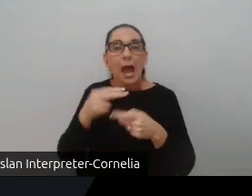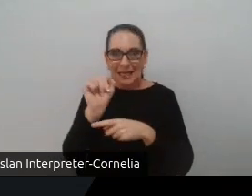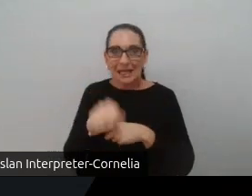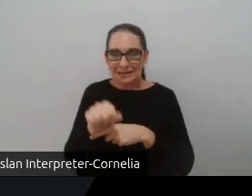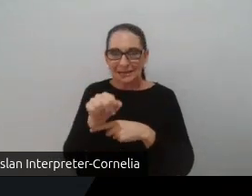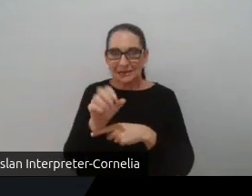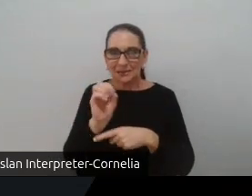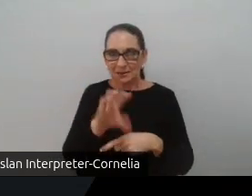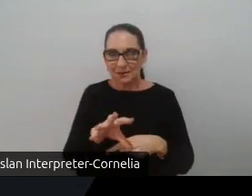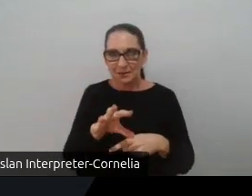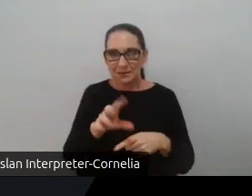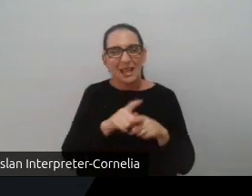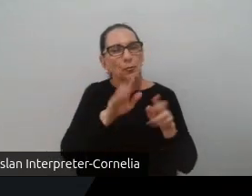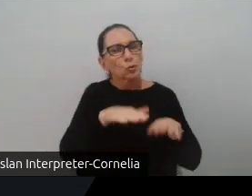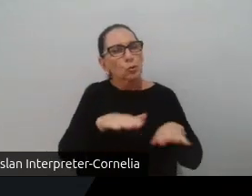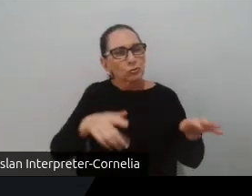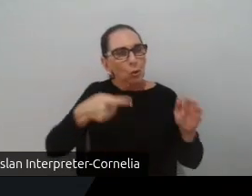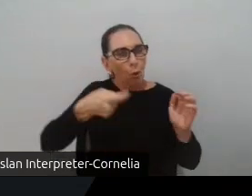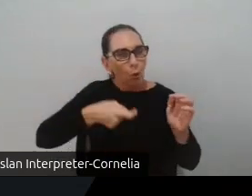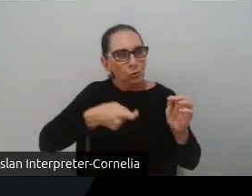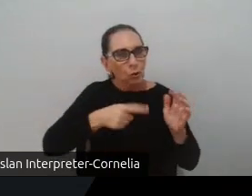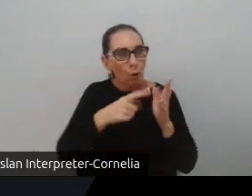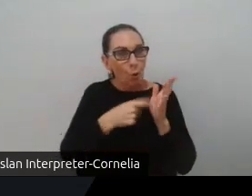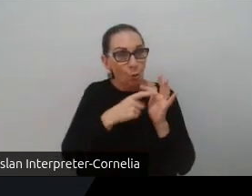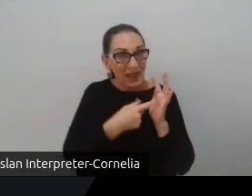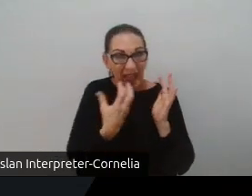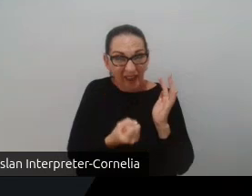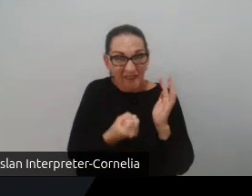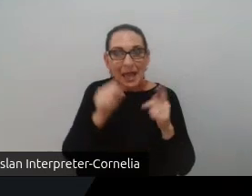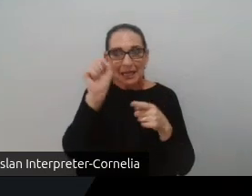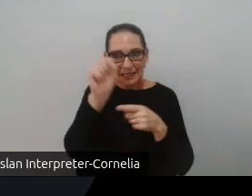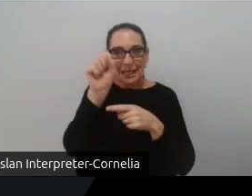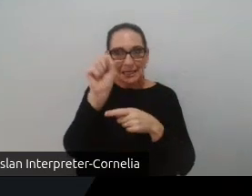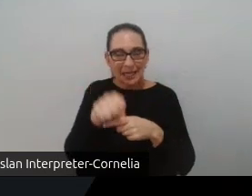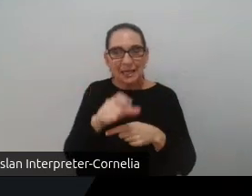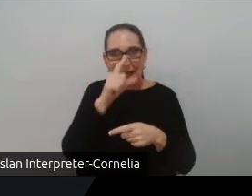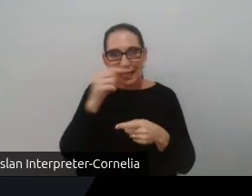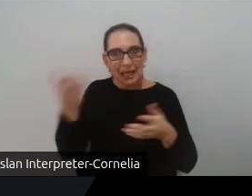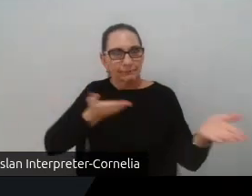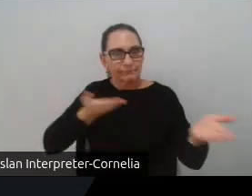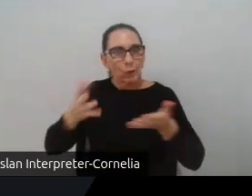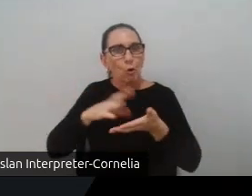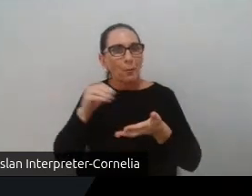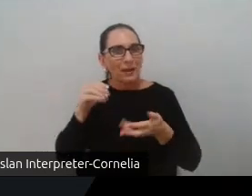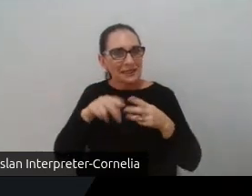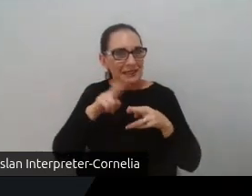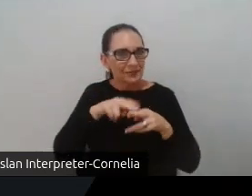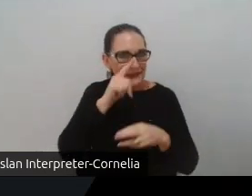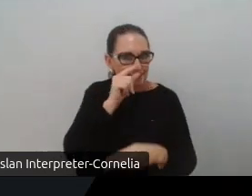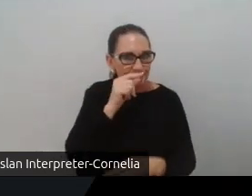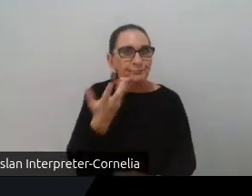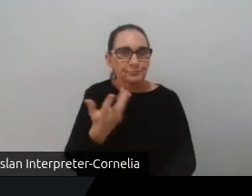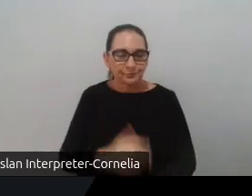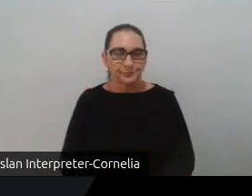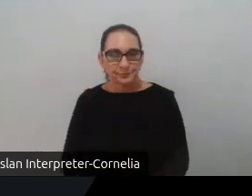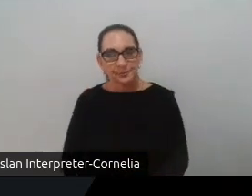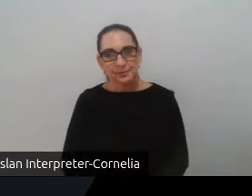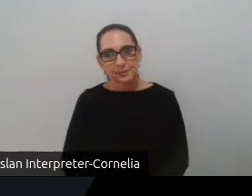childrens court orders. We want to have all of those ticked and provide the copies if possible.